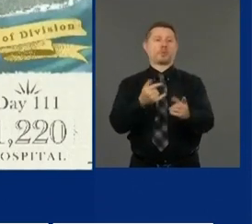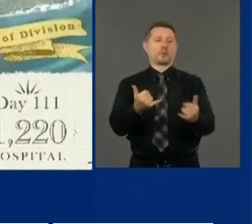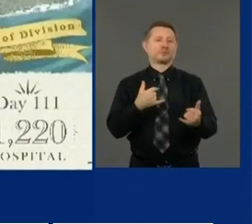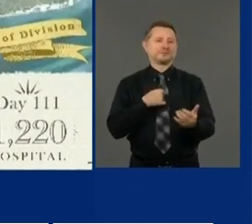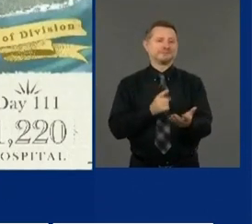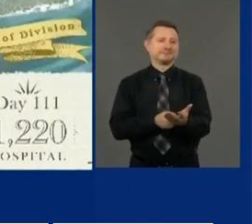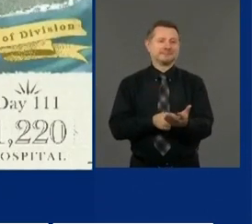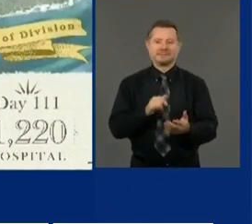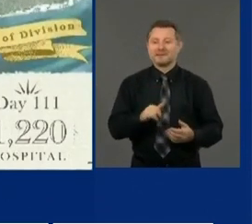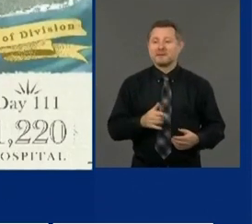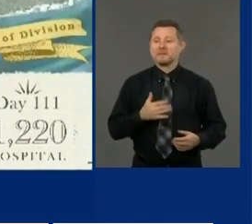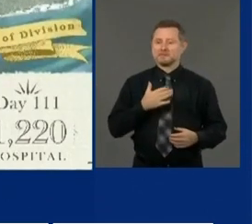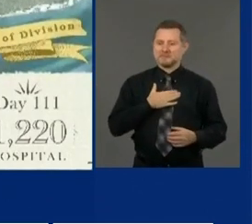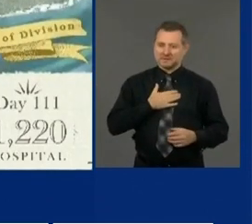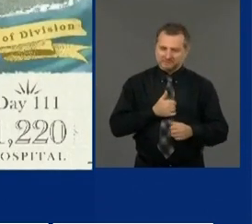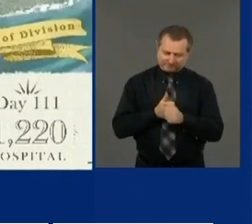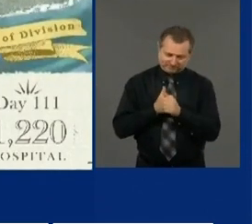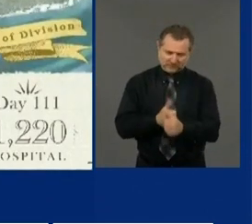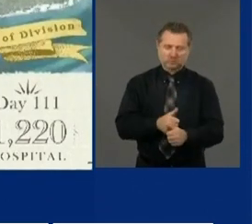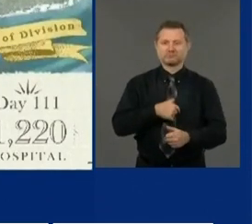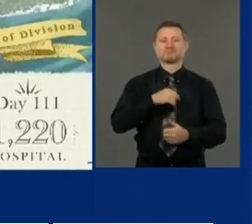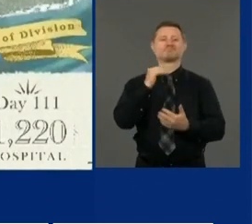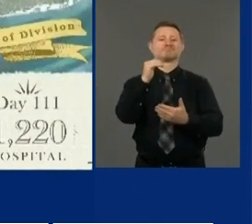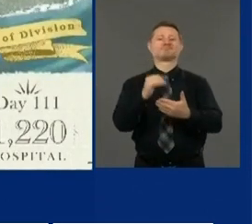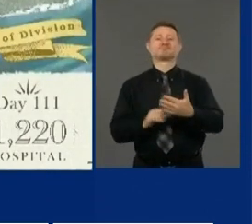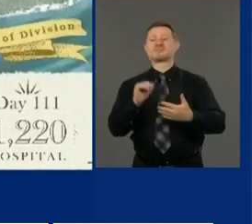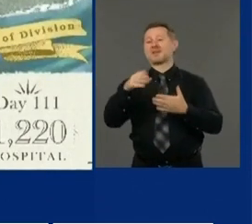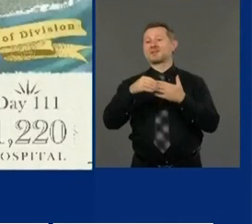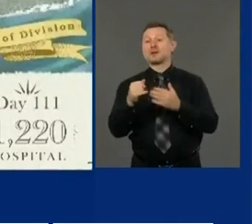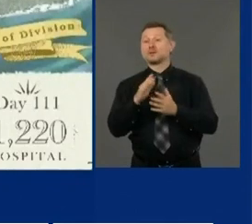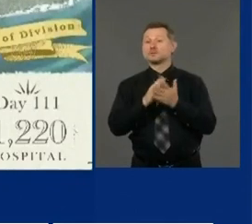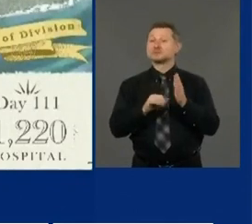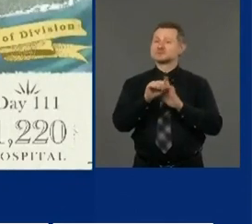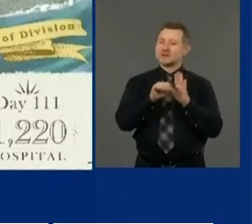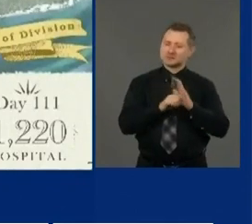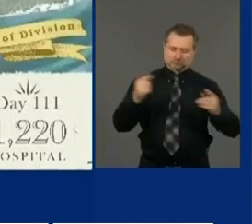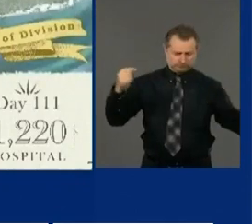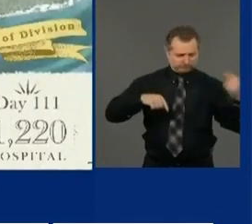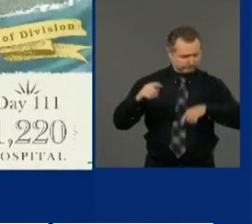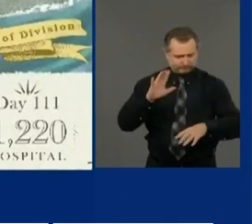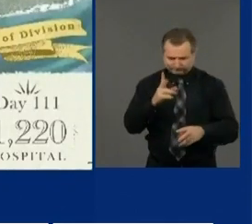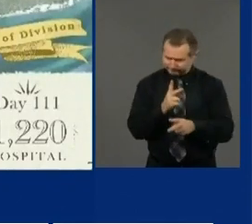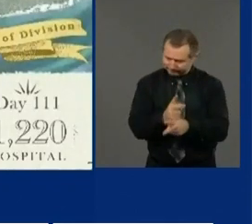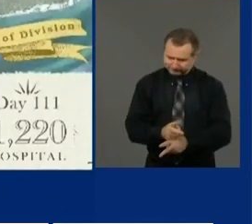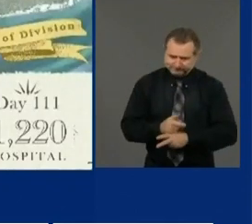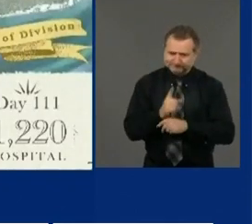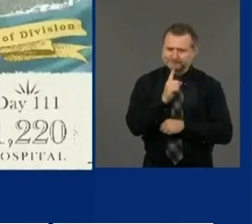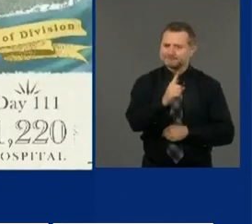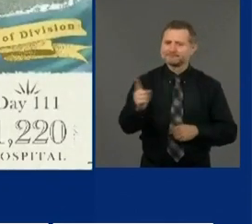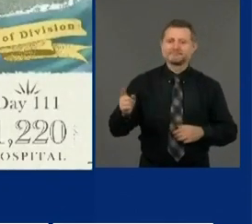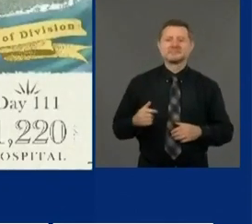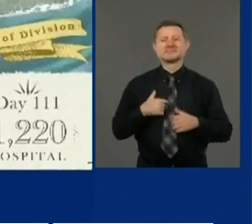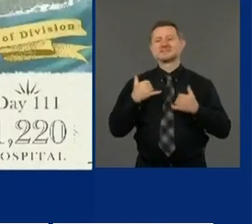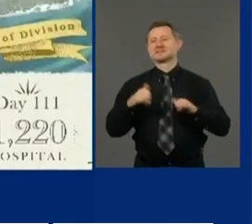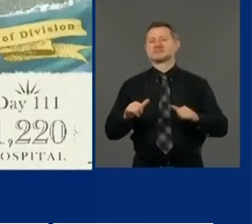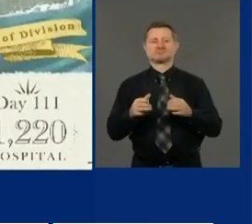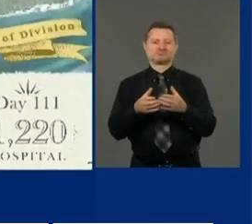AHEAD, CAUTION AHEAD, WE CLIMB THE MOUNTAIN WE ARE DOWN THE